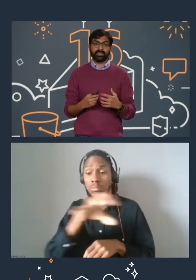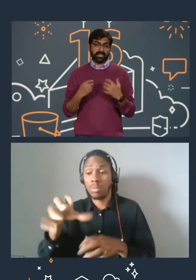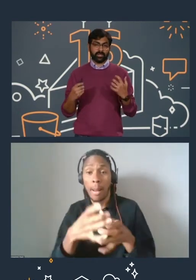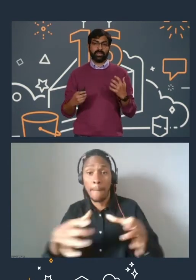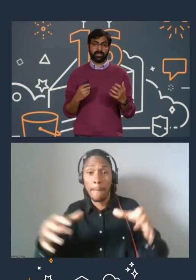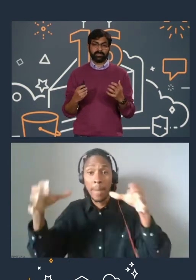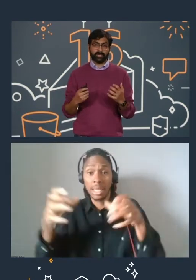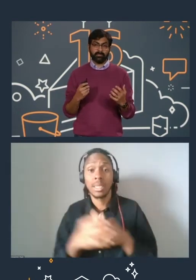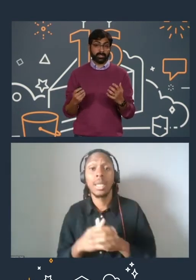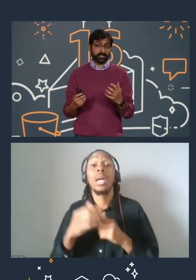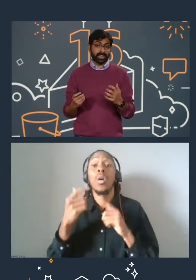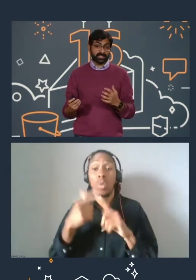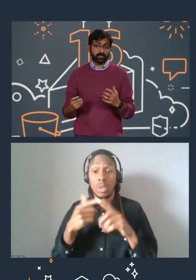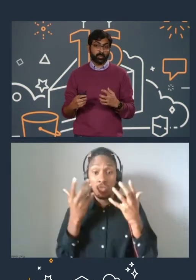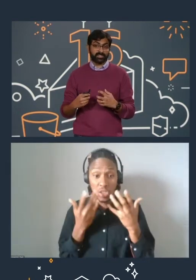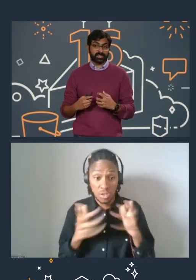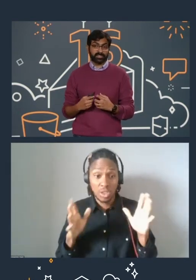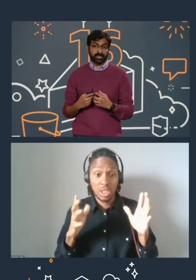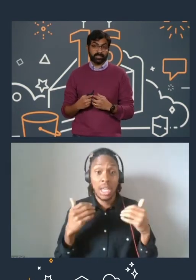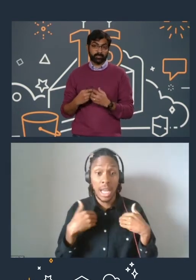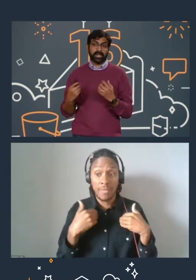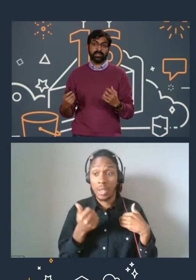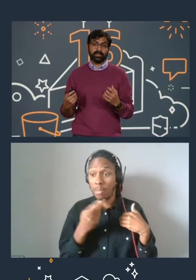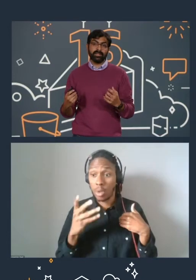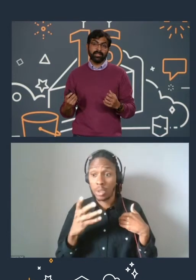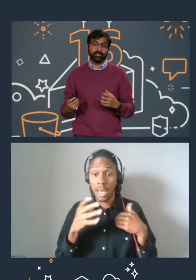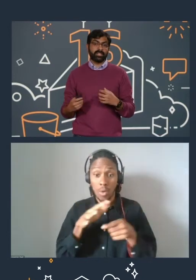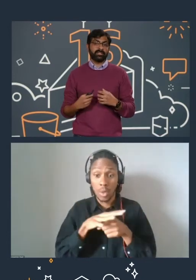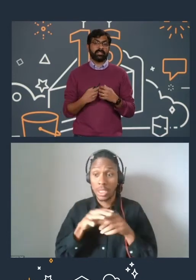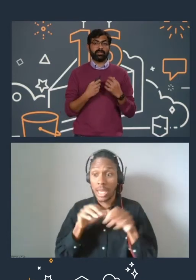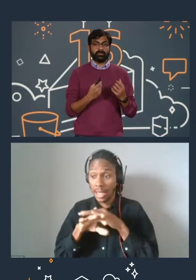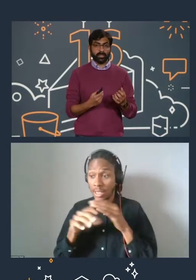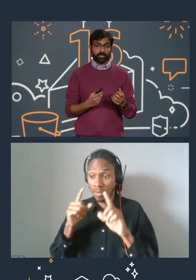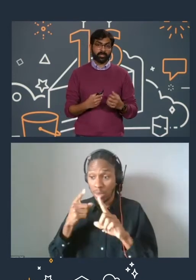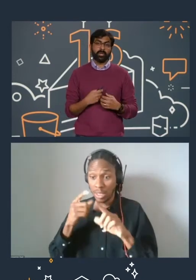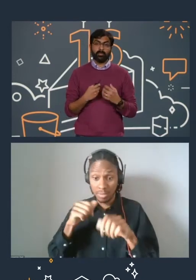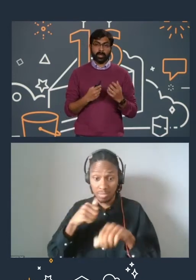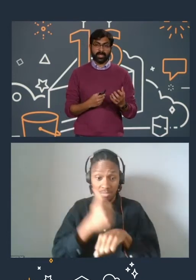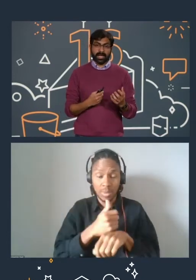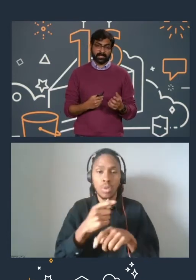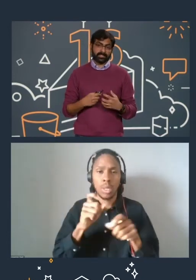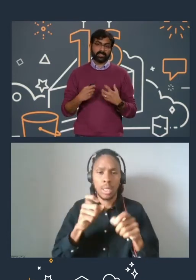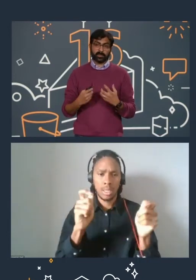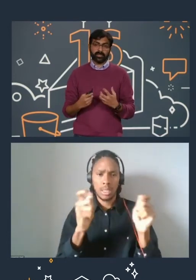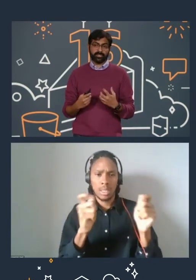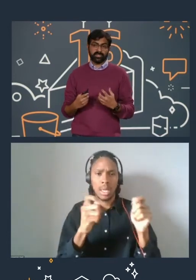the S3 multi-region access points created, you can configure public access permissions